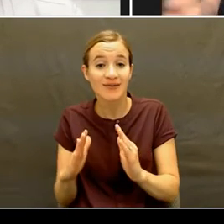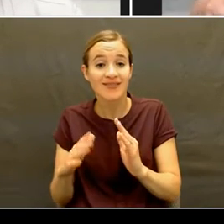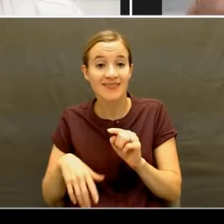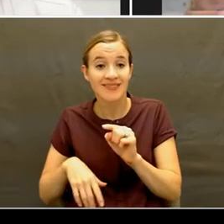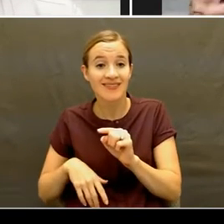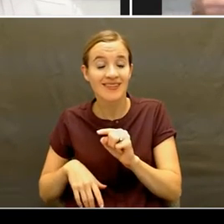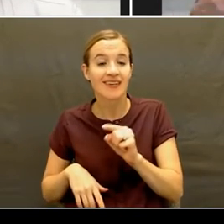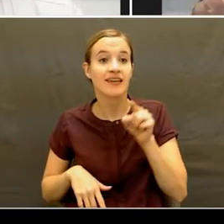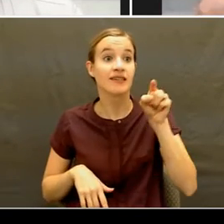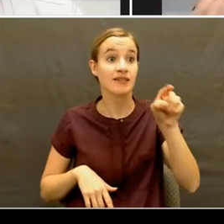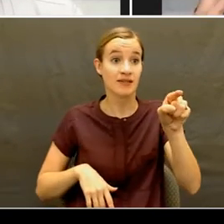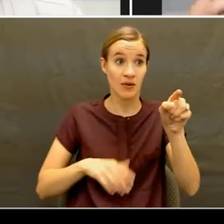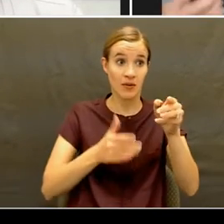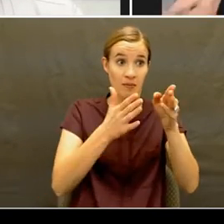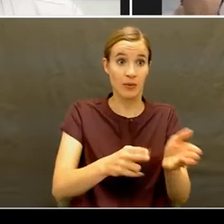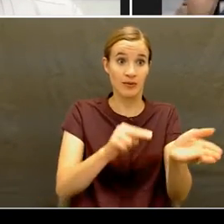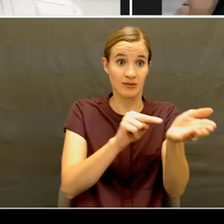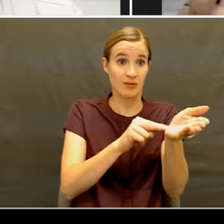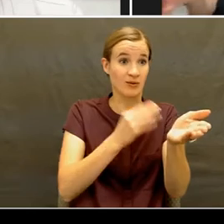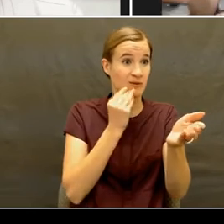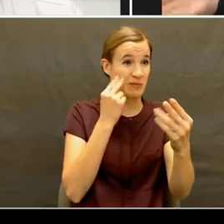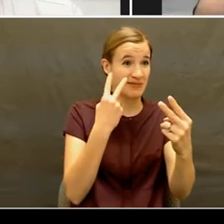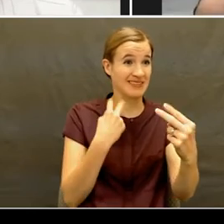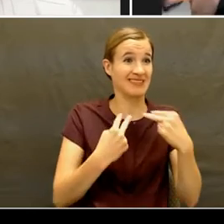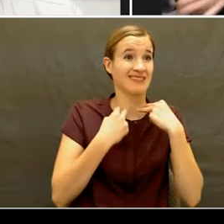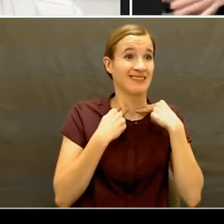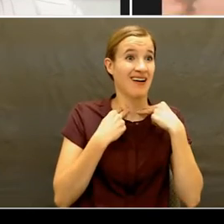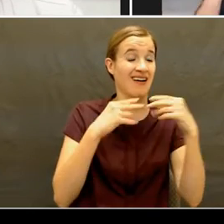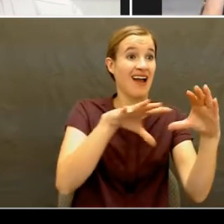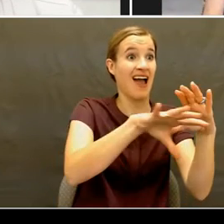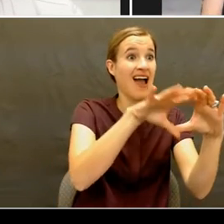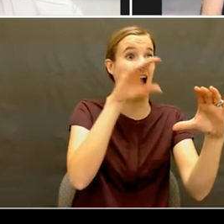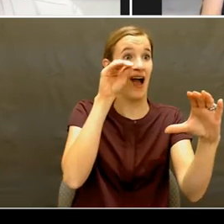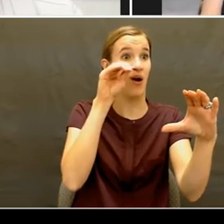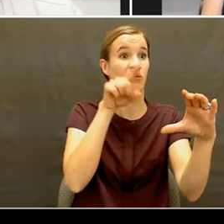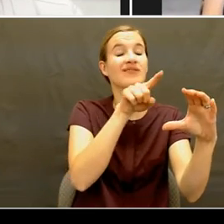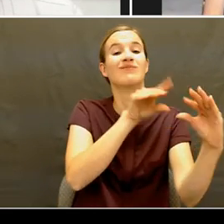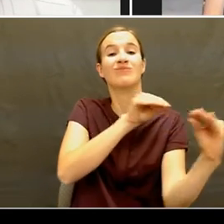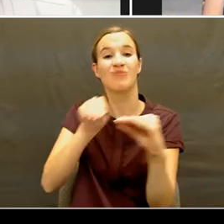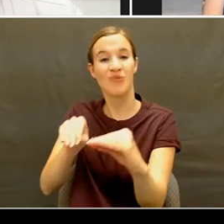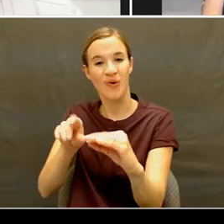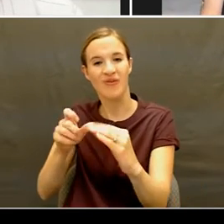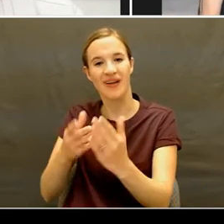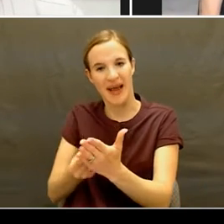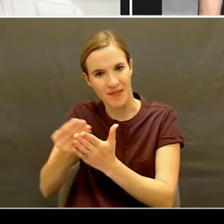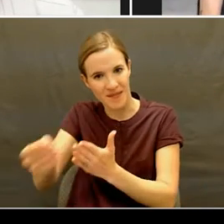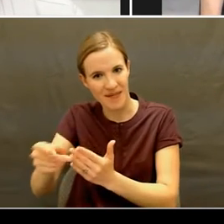them, you know, down the line, you know. I mean there's some really great things that we need to